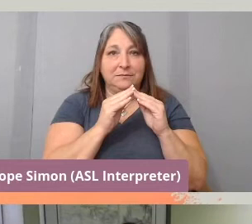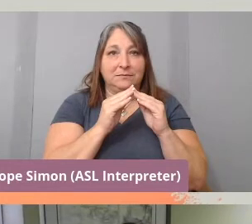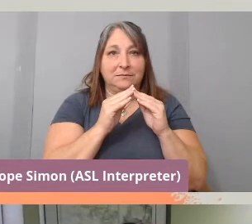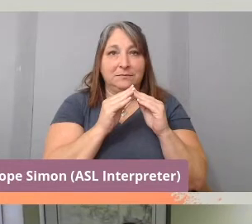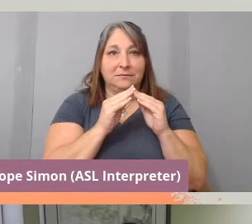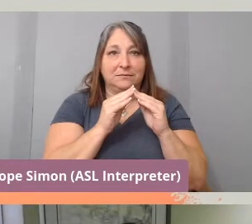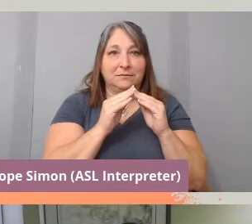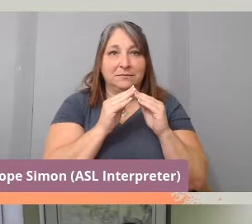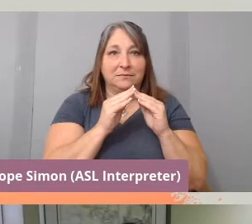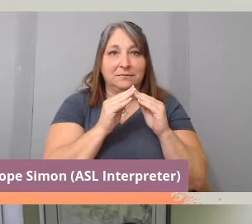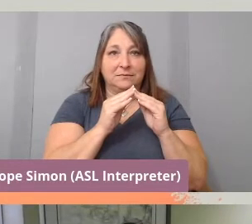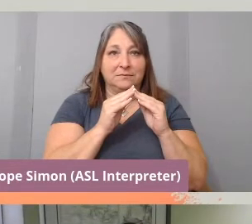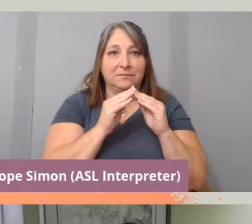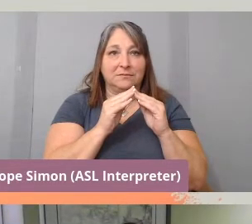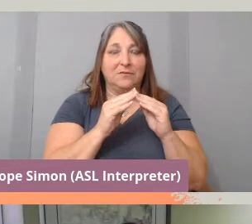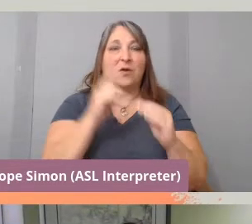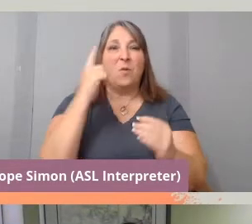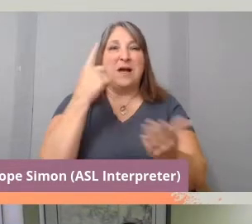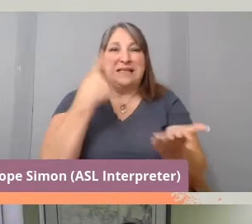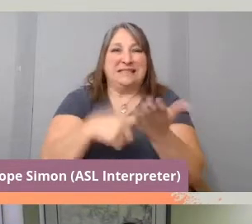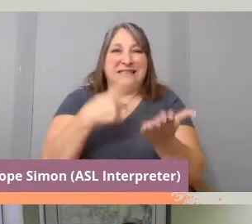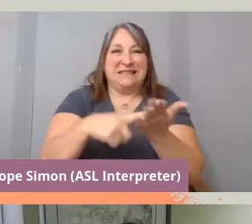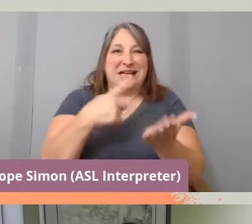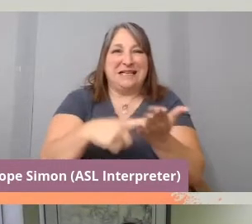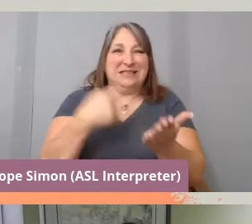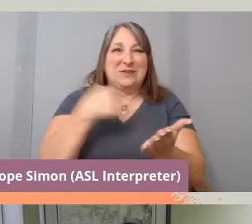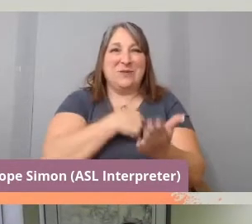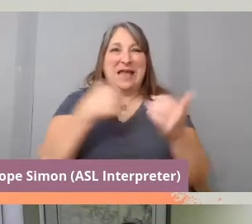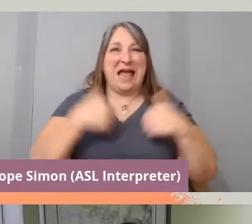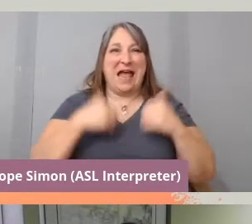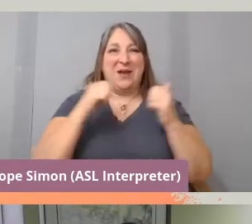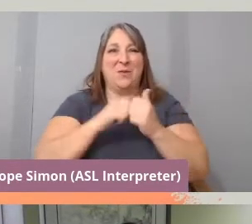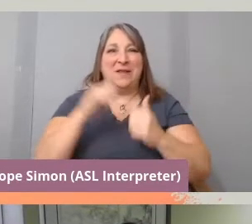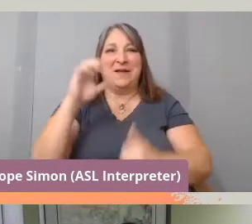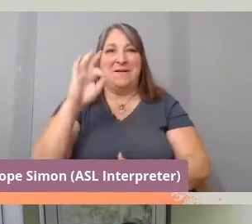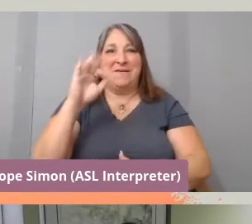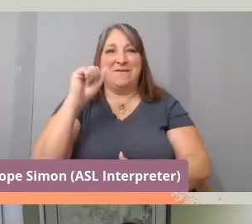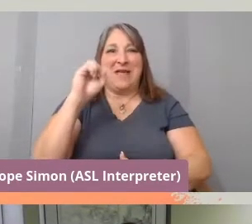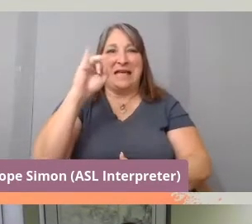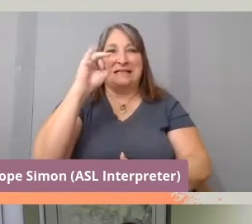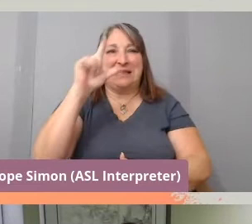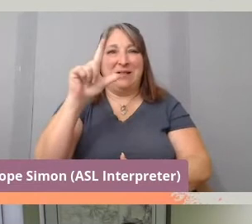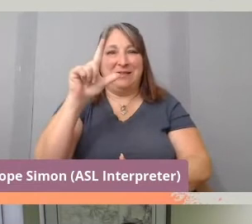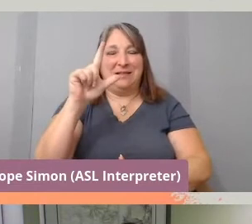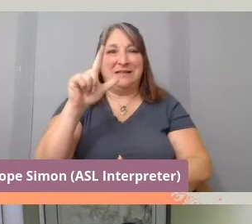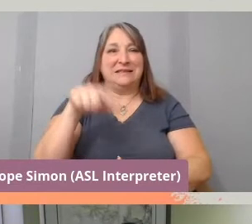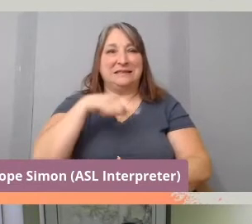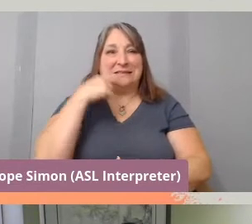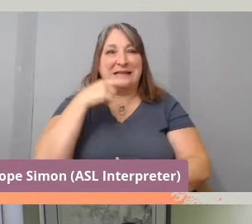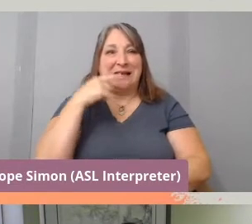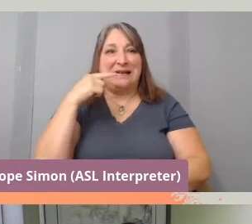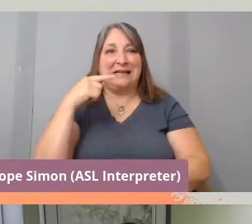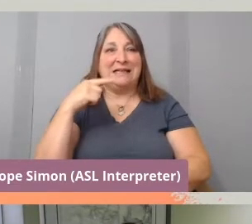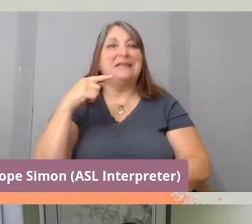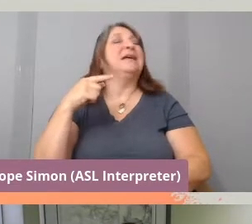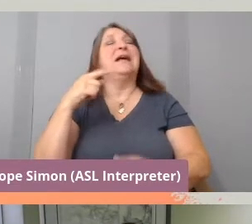One of the discussions that we were all having with Faisal you mentioned that like, you know, if he can, he likes to ask a director for there to be